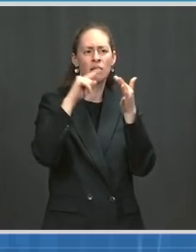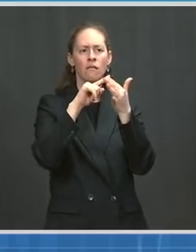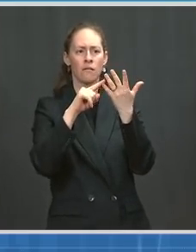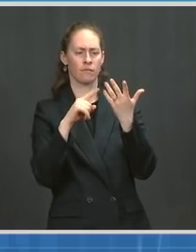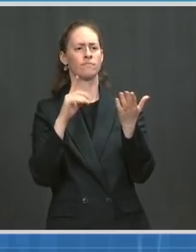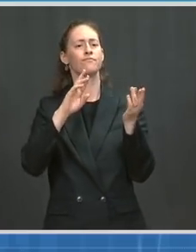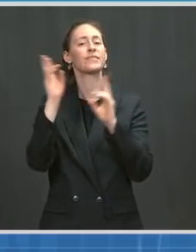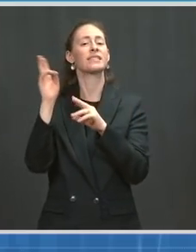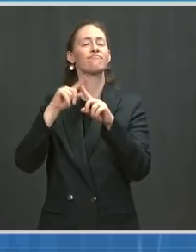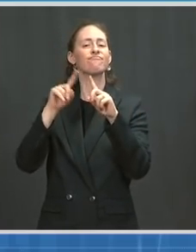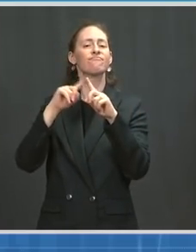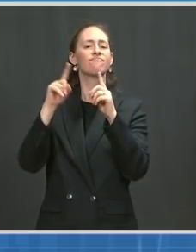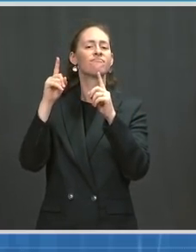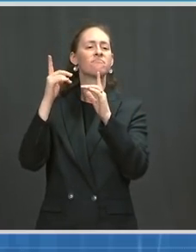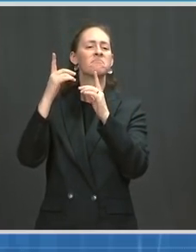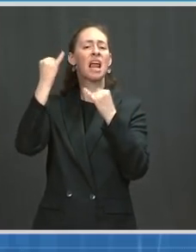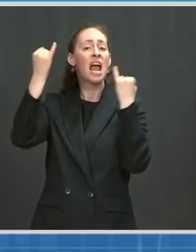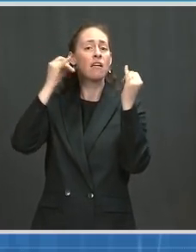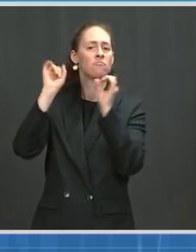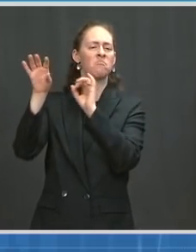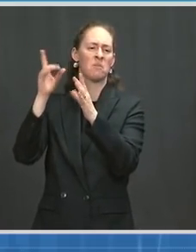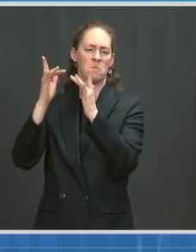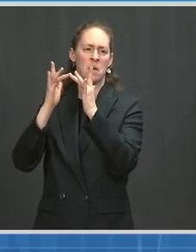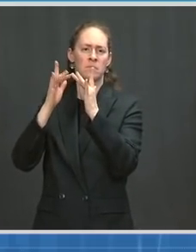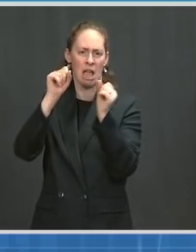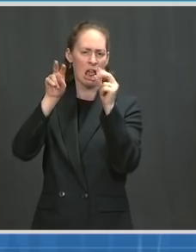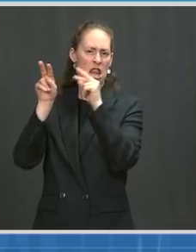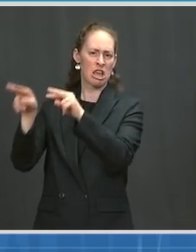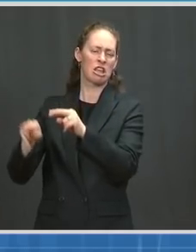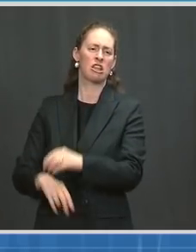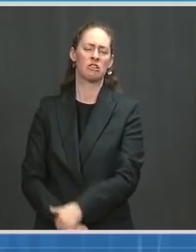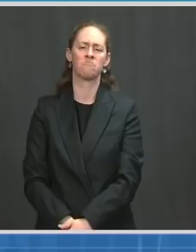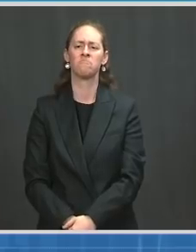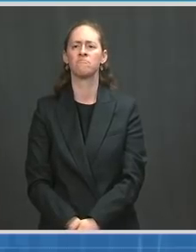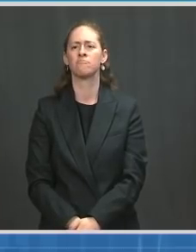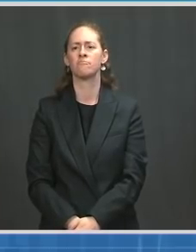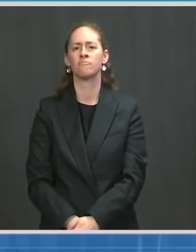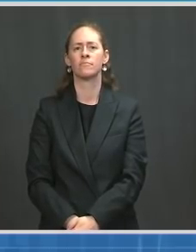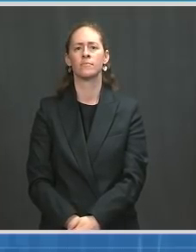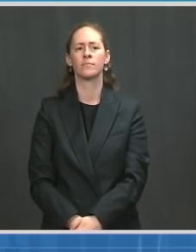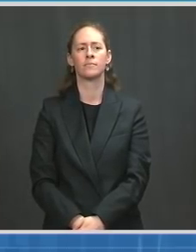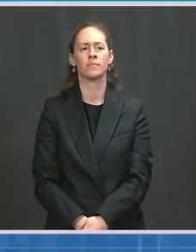that will help bring vaccines closer to where people are. Mr. Slavitt: Dr. Fauci, I believe the second question